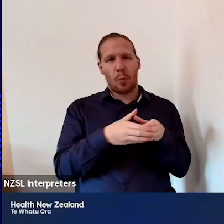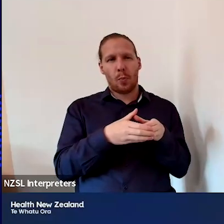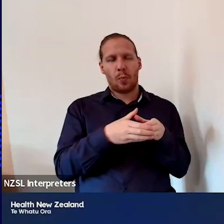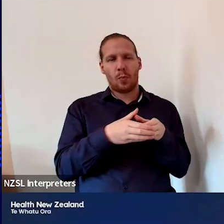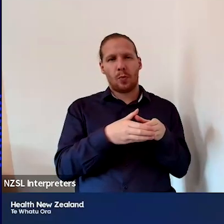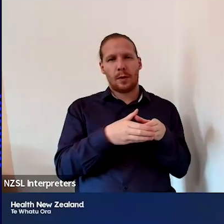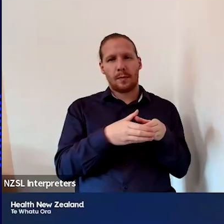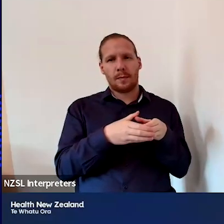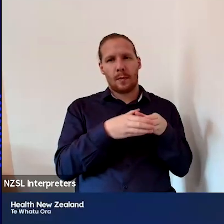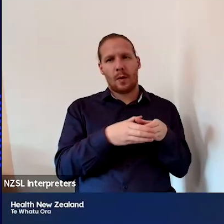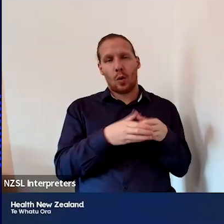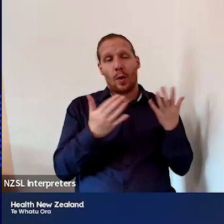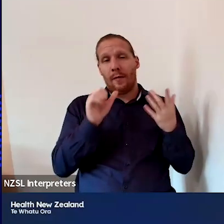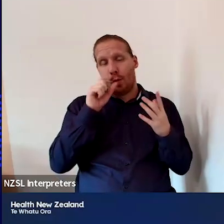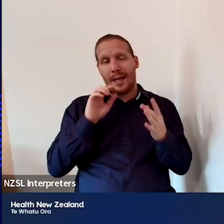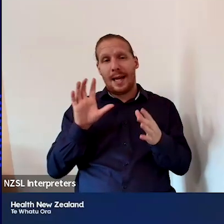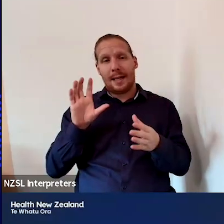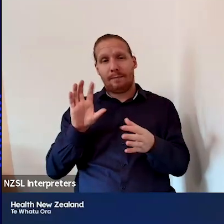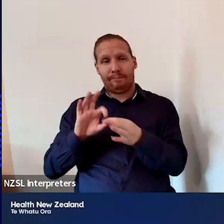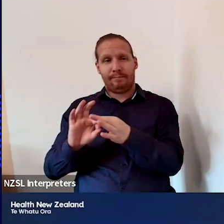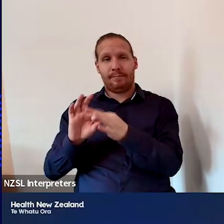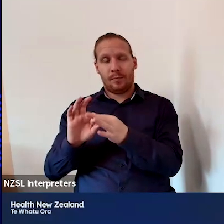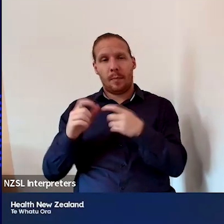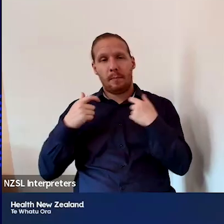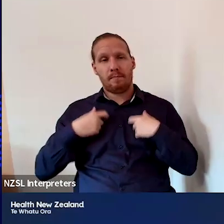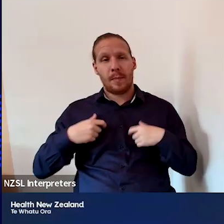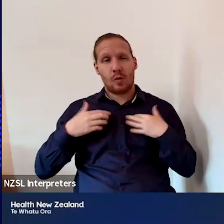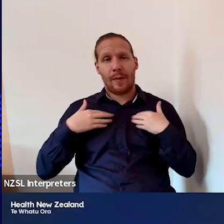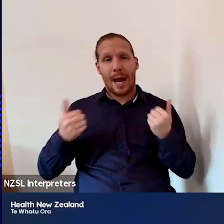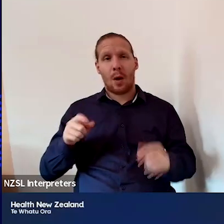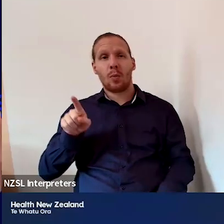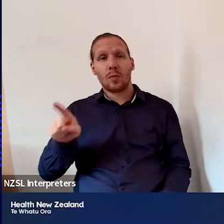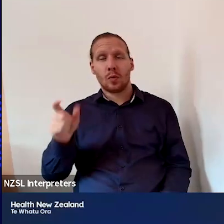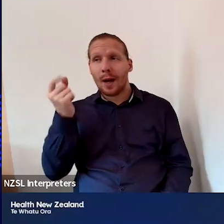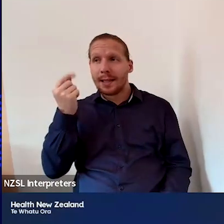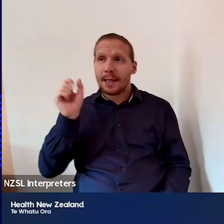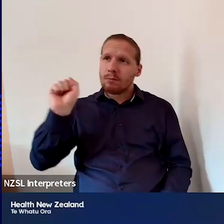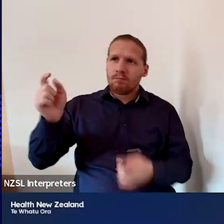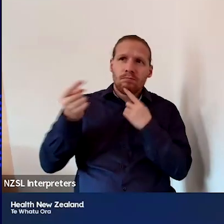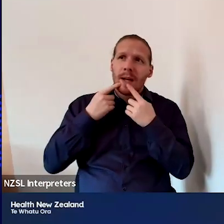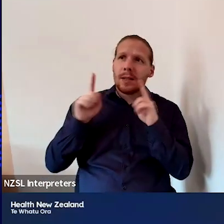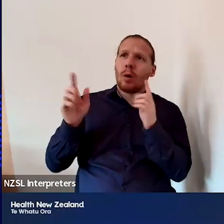with the Ministry of Health and understanding what data they have is a great way in which I think multiple parts of the data system